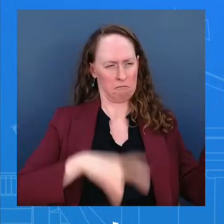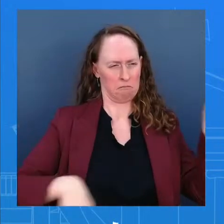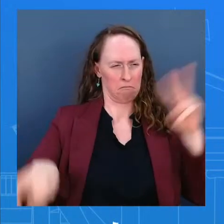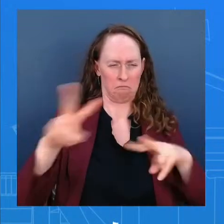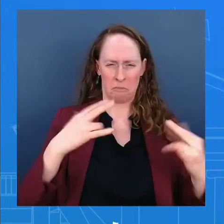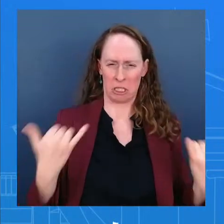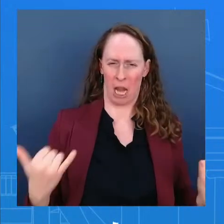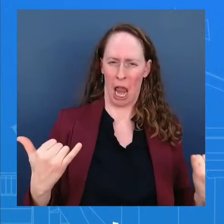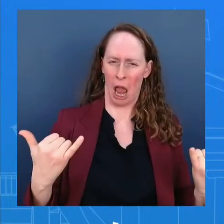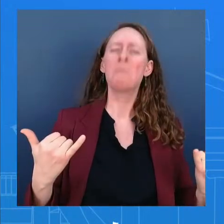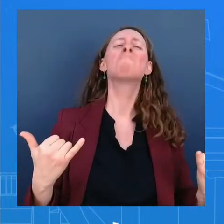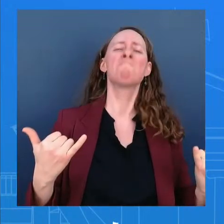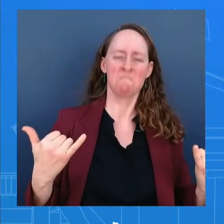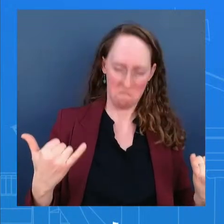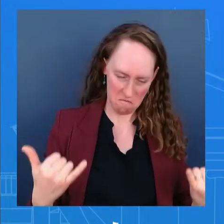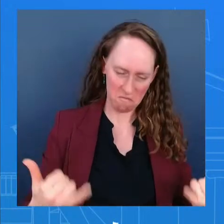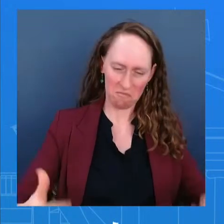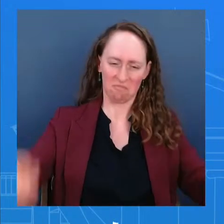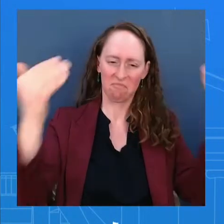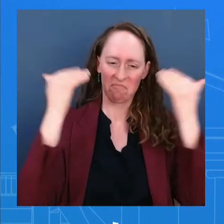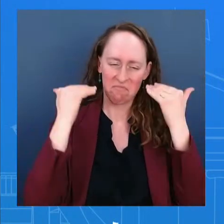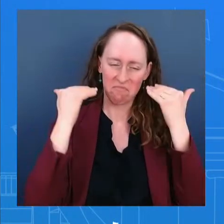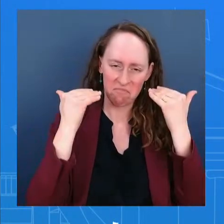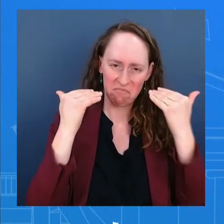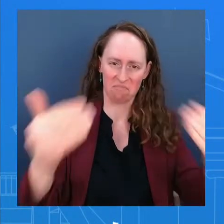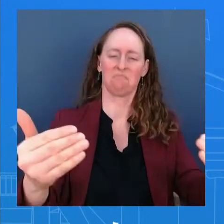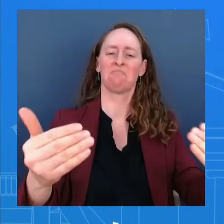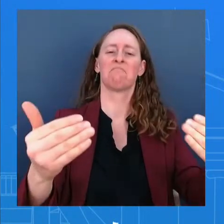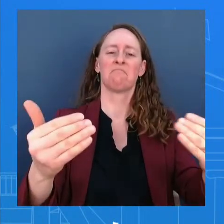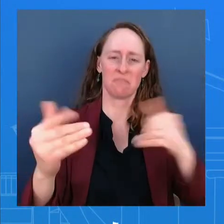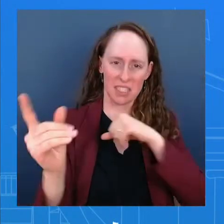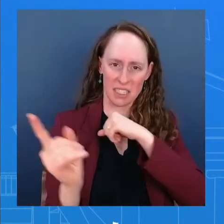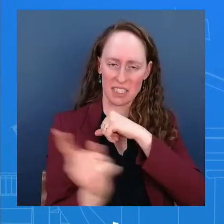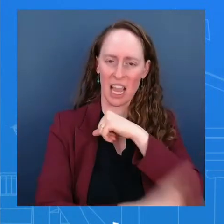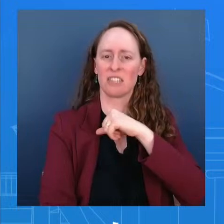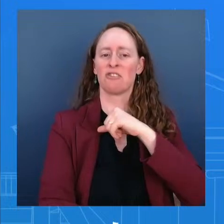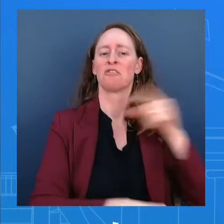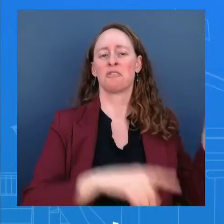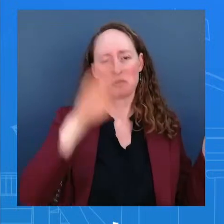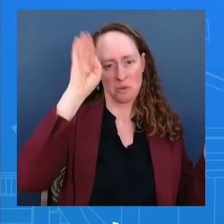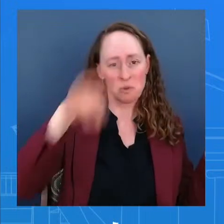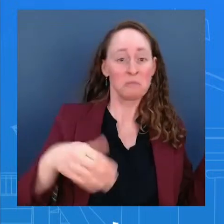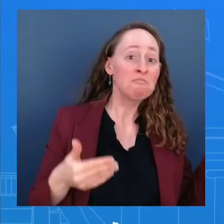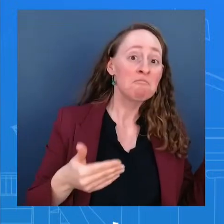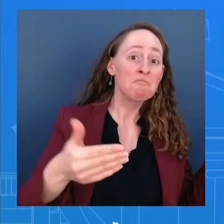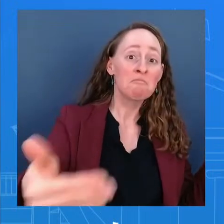over the course of 2025 on supply and demand, that the oil market is very well supplied,